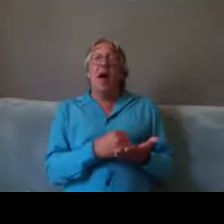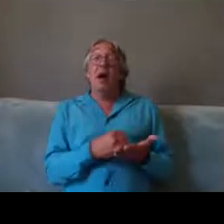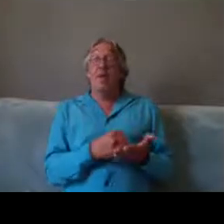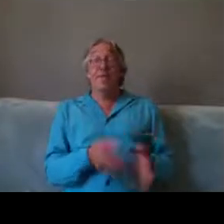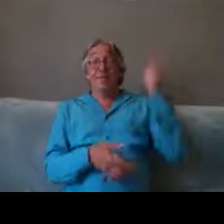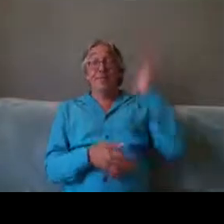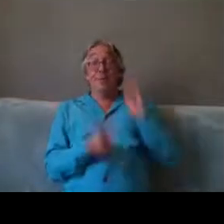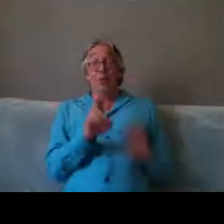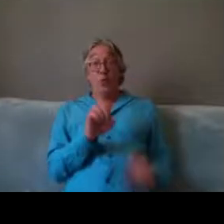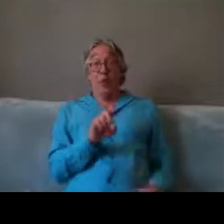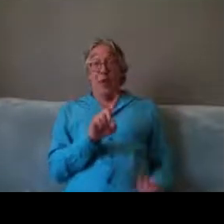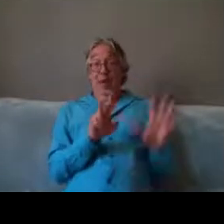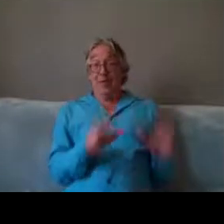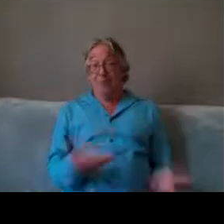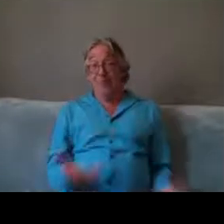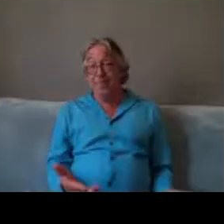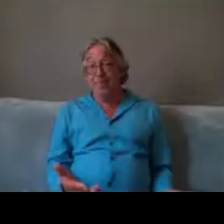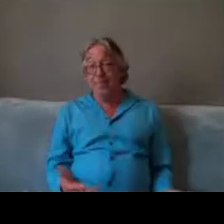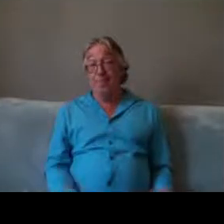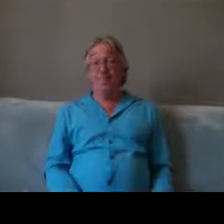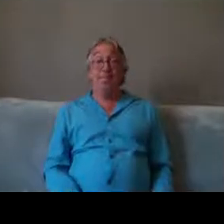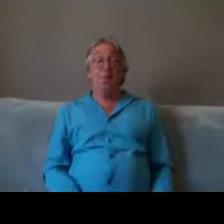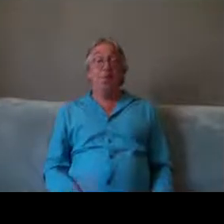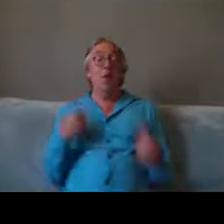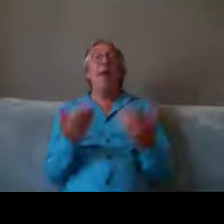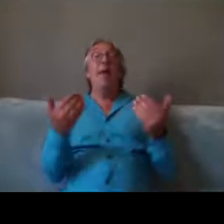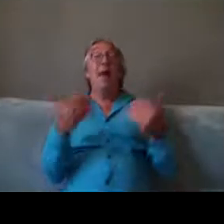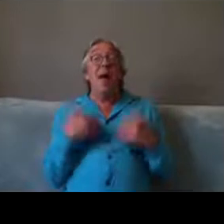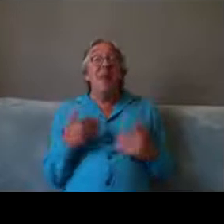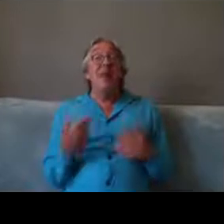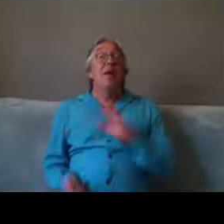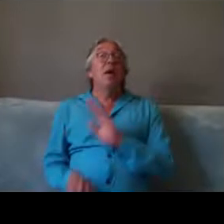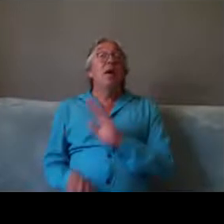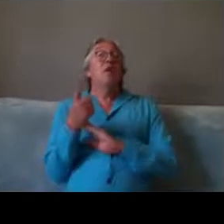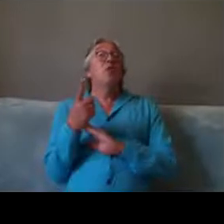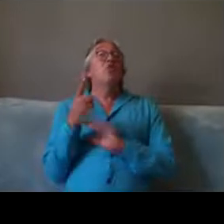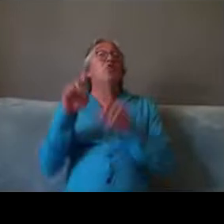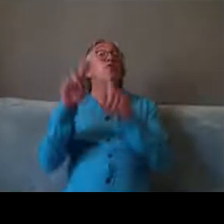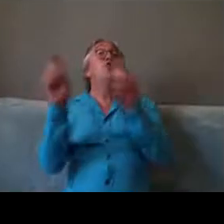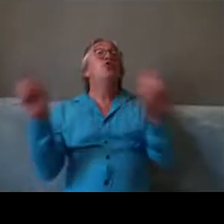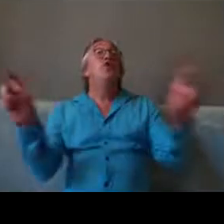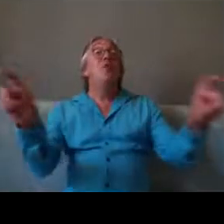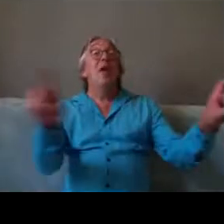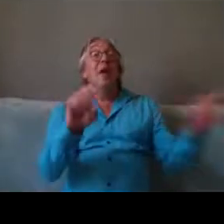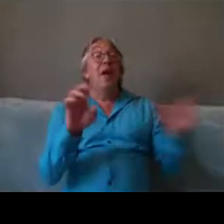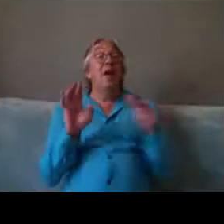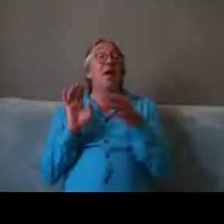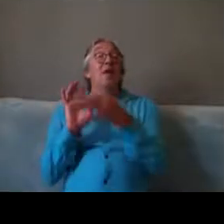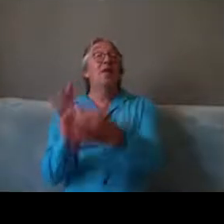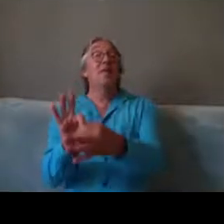I'll give you the link at the end of the presentation. The most important part of my presentation today is